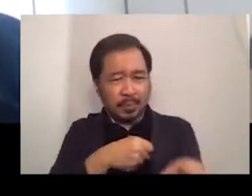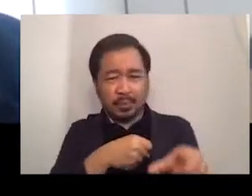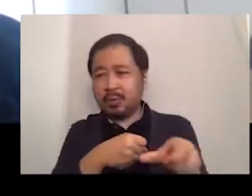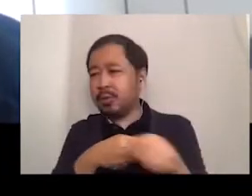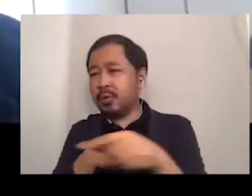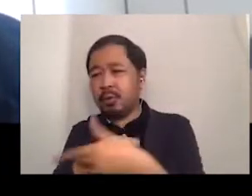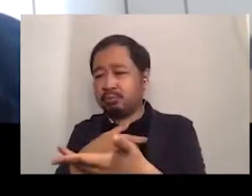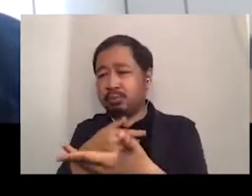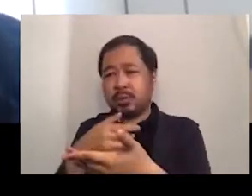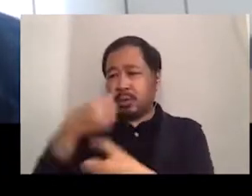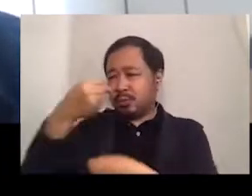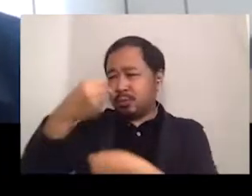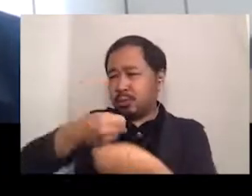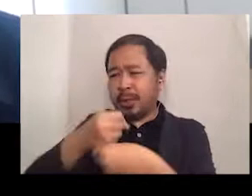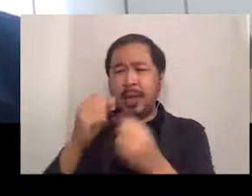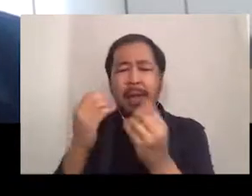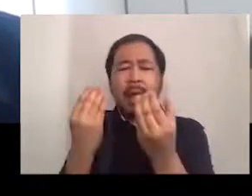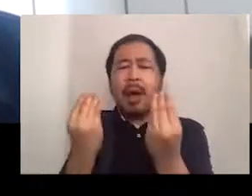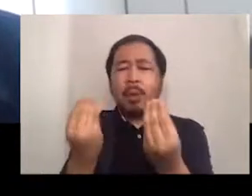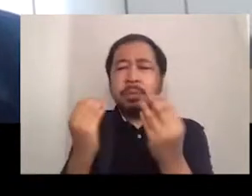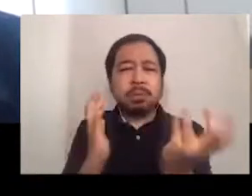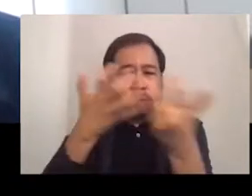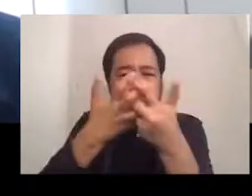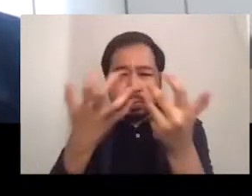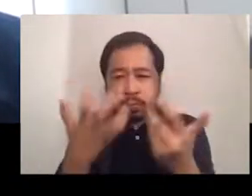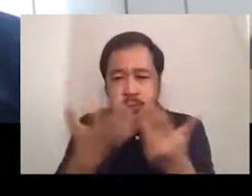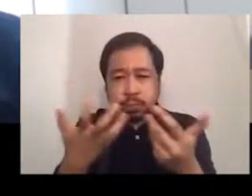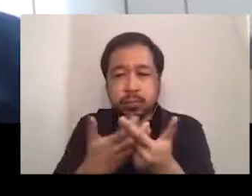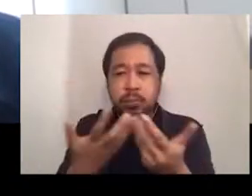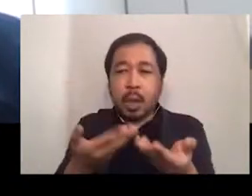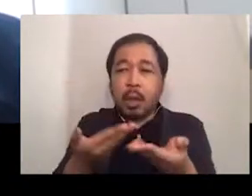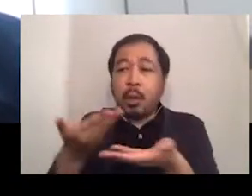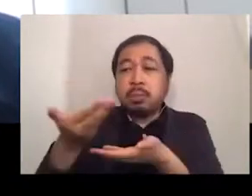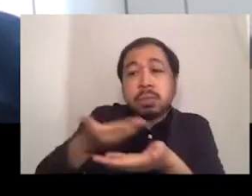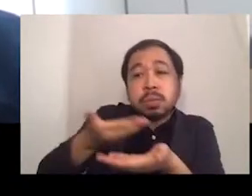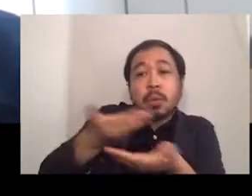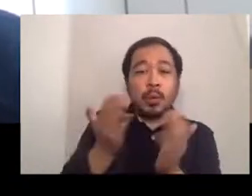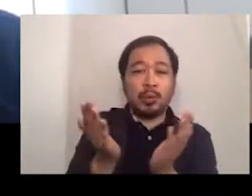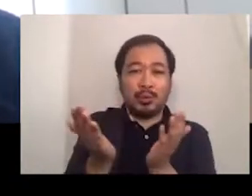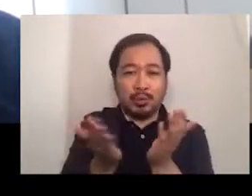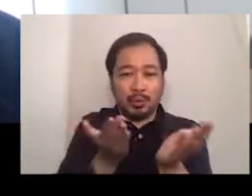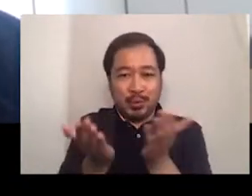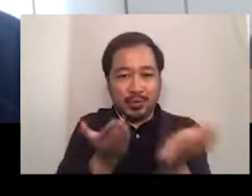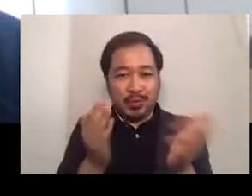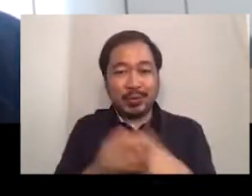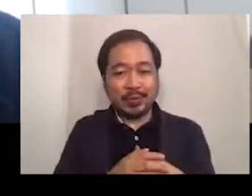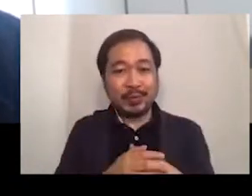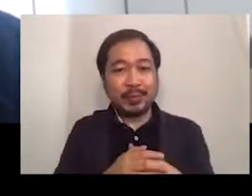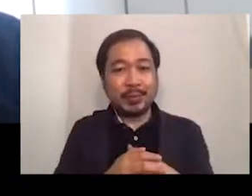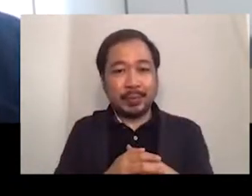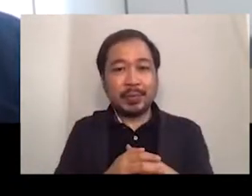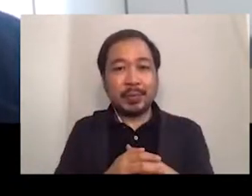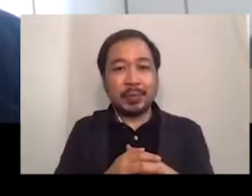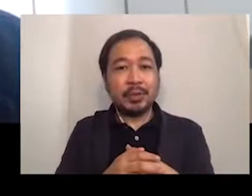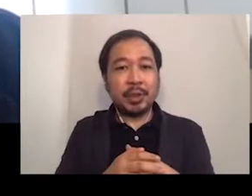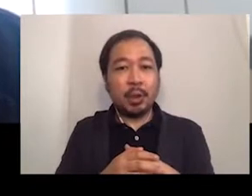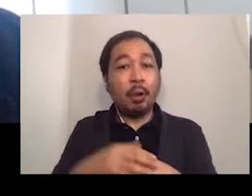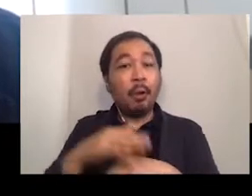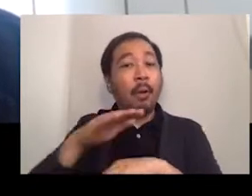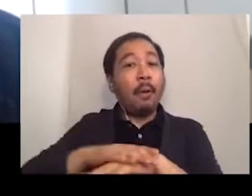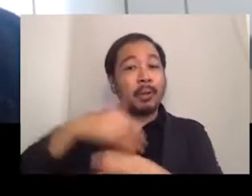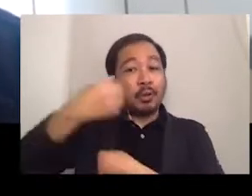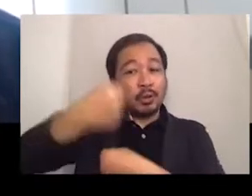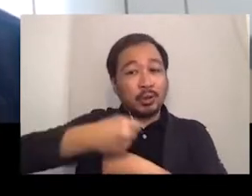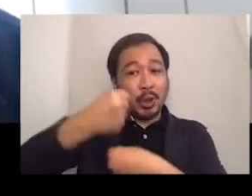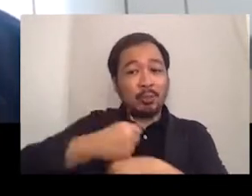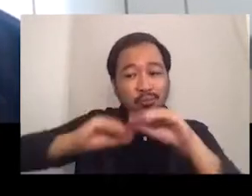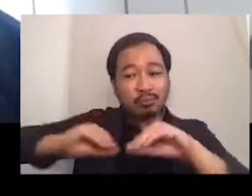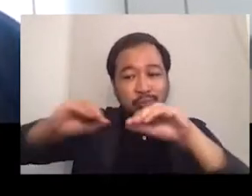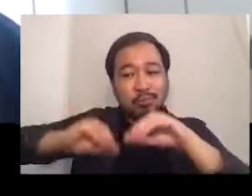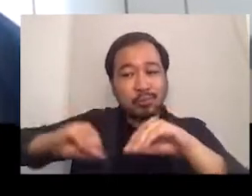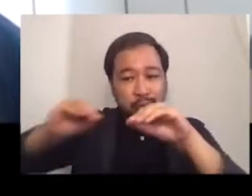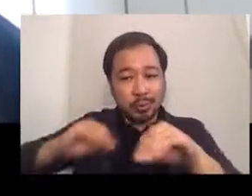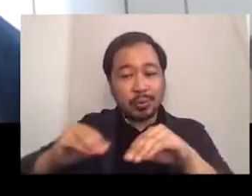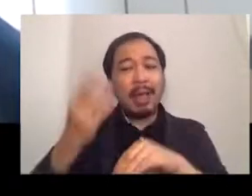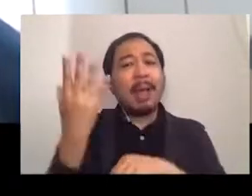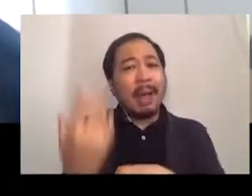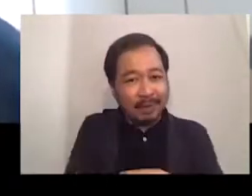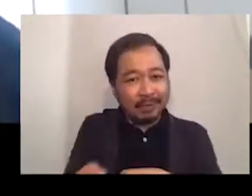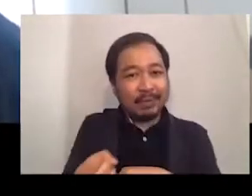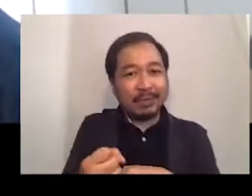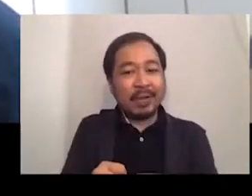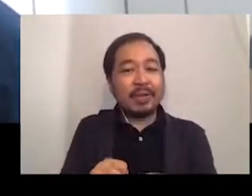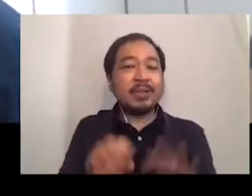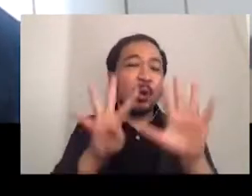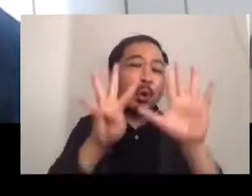And a job trial and on-the-job training for job seekers with disabilities together with a nine-month allowance for employers as an incentive.